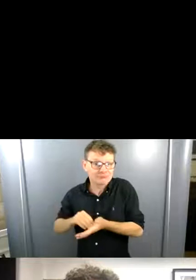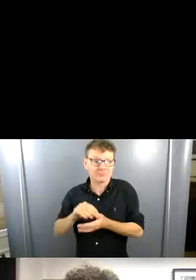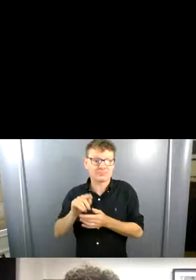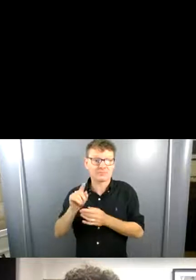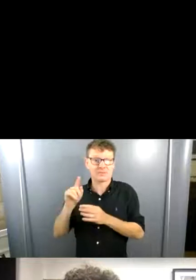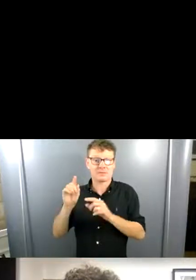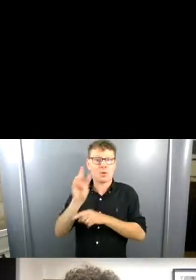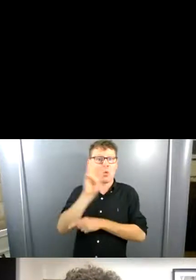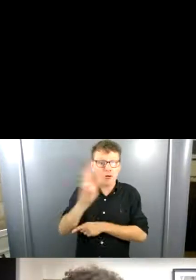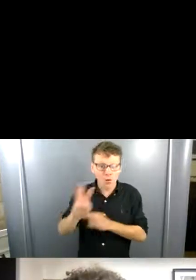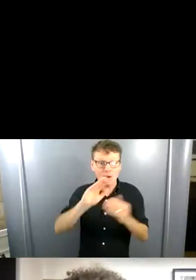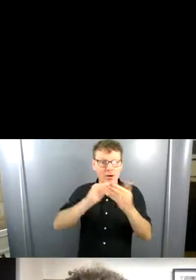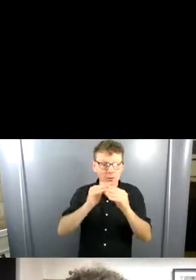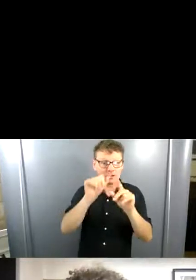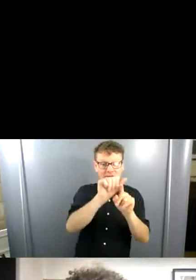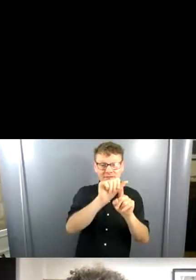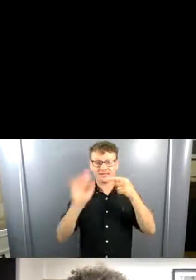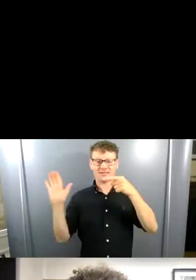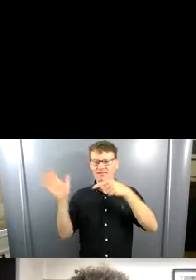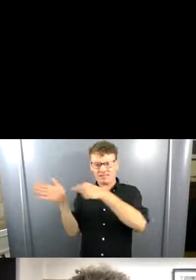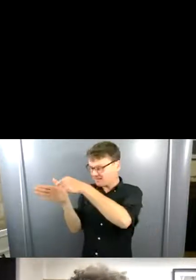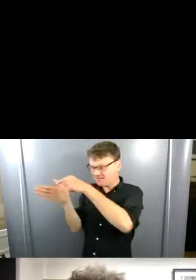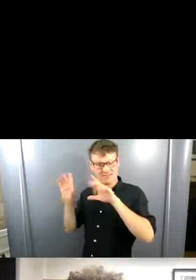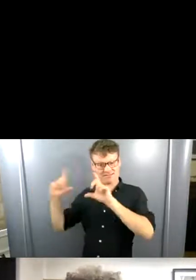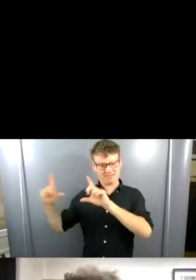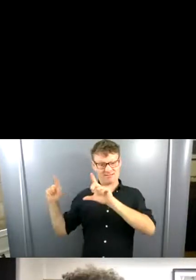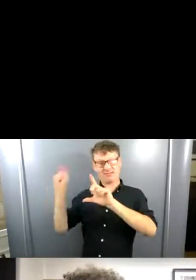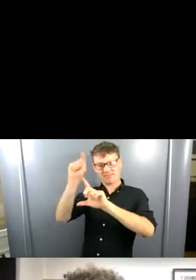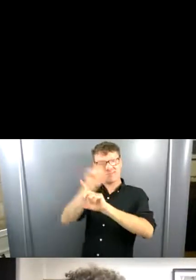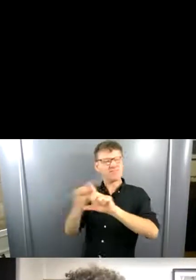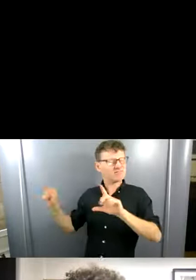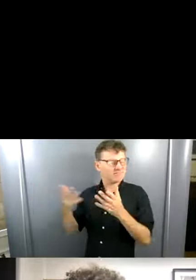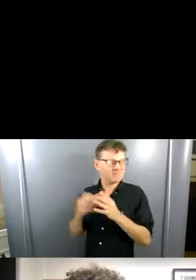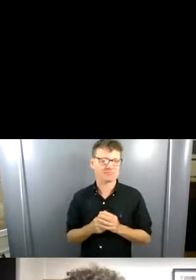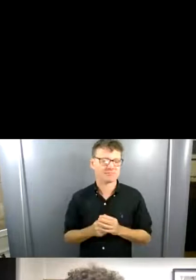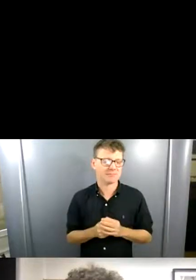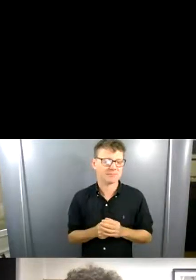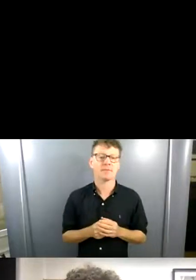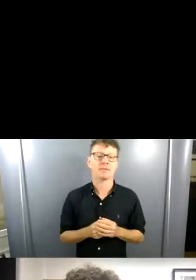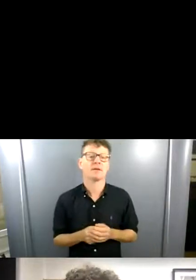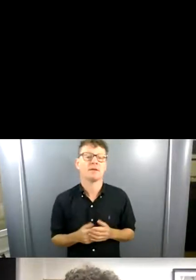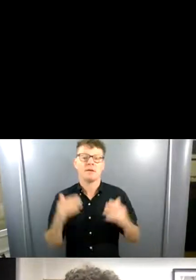and other people are working in east Arnhem so the next map shows the language family